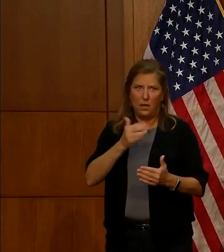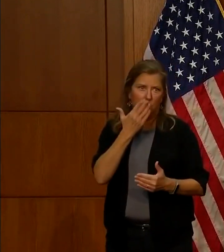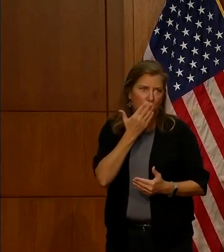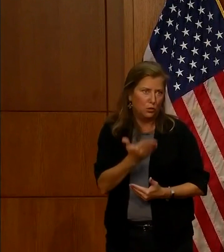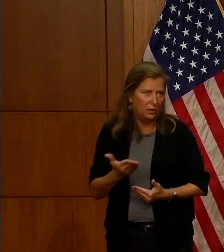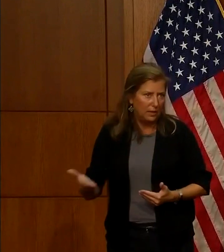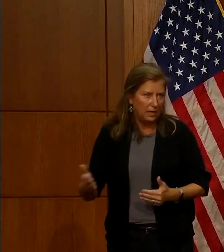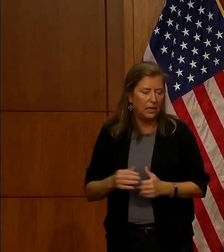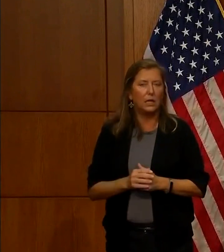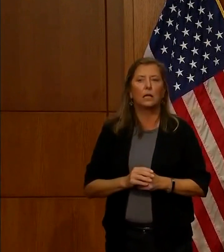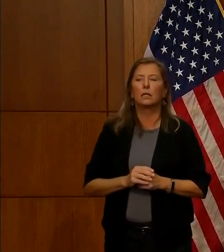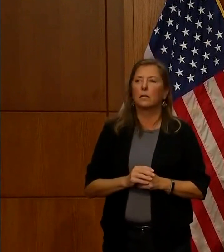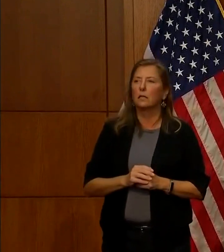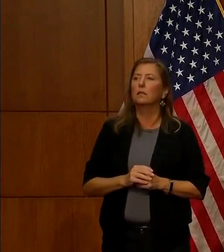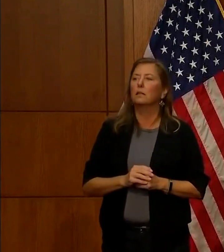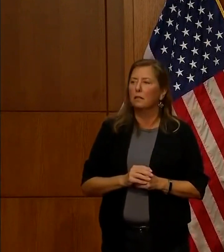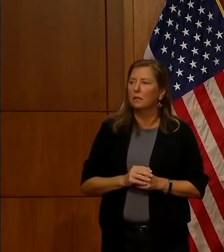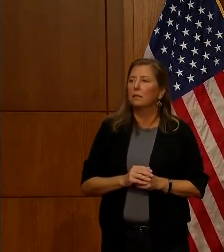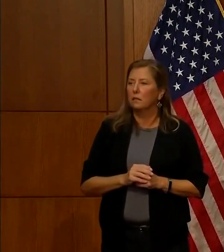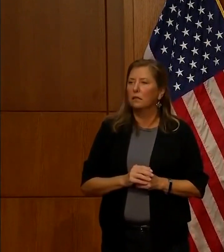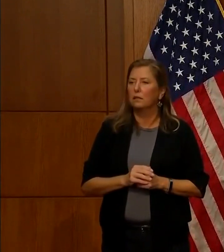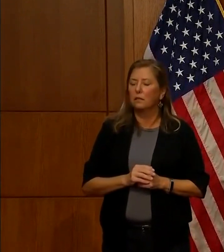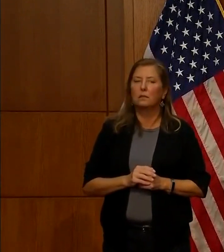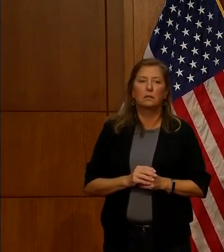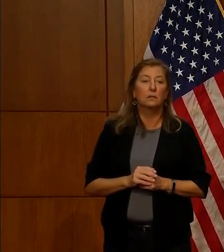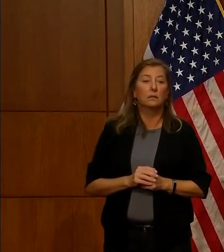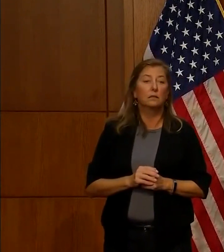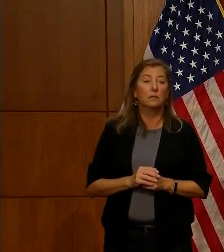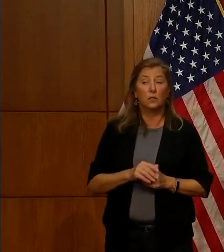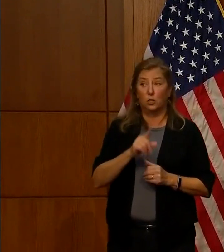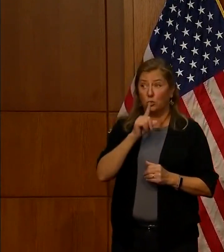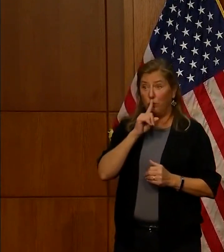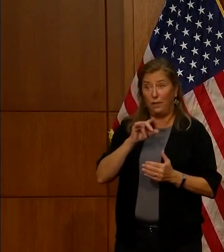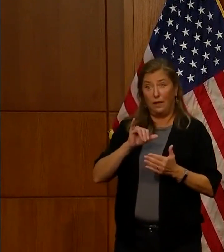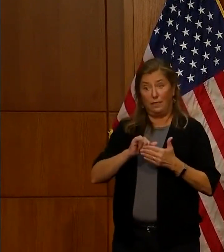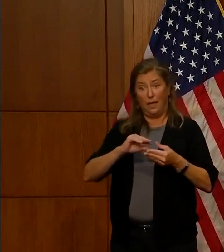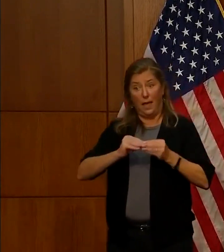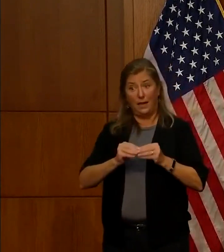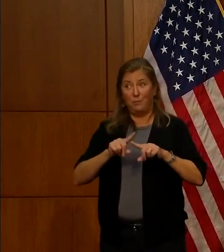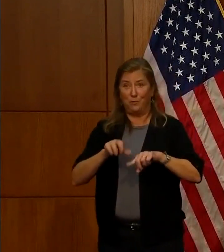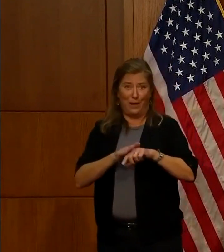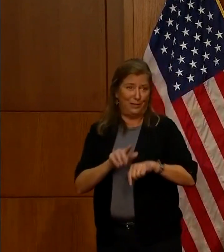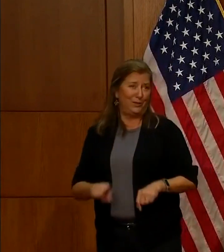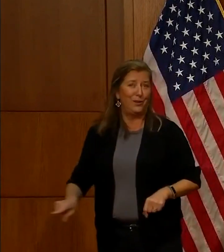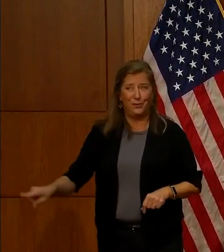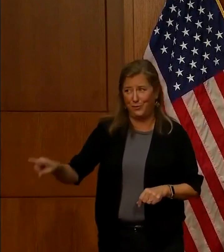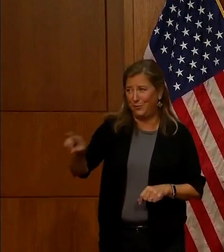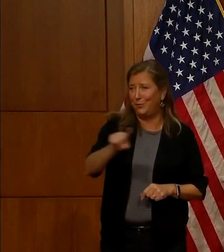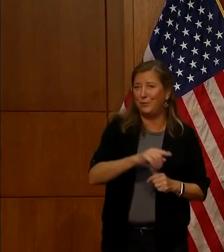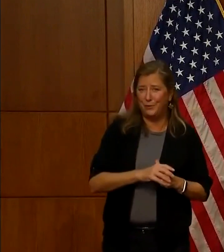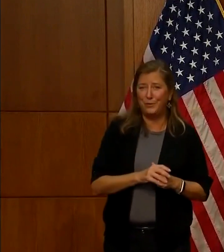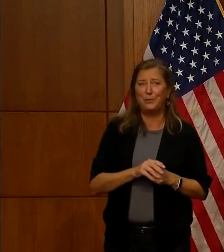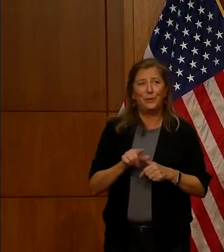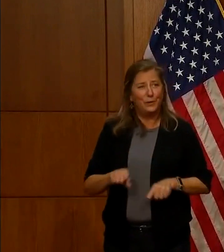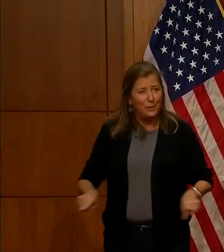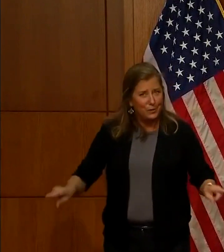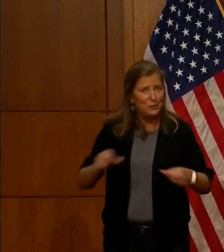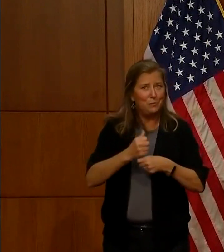BELOW 5% AND THAT'S REALLY A GOOD THING. AS ALWAYS IT IS